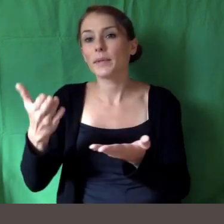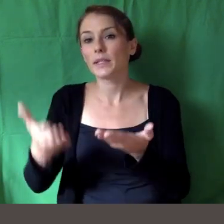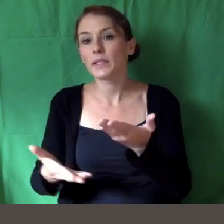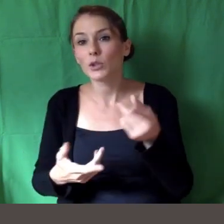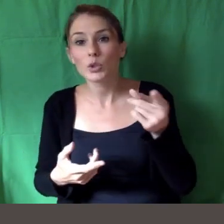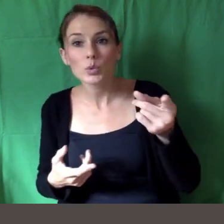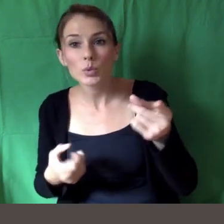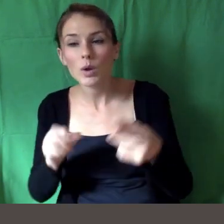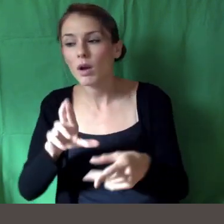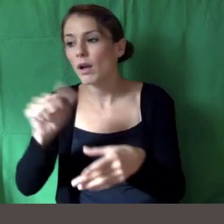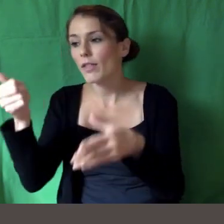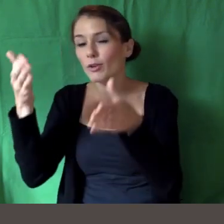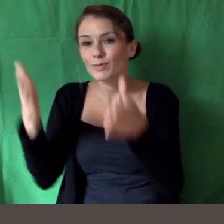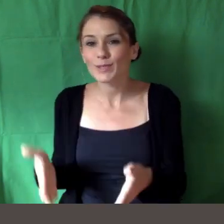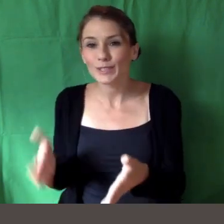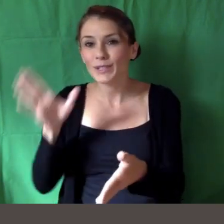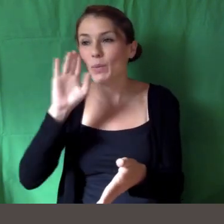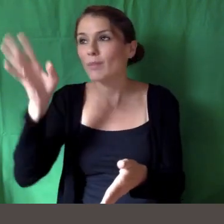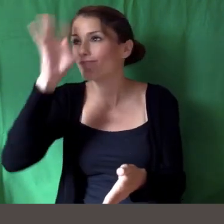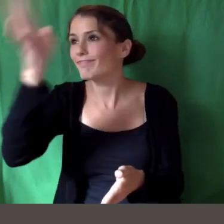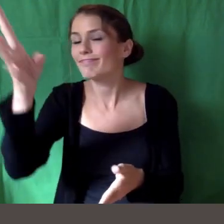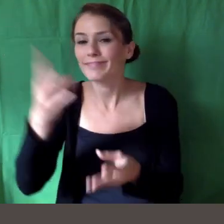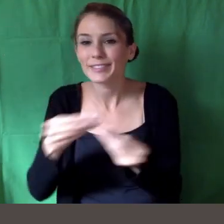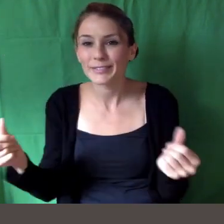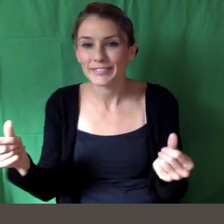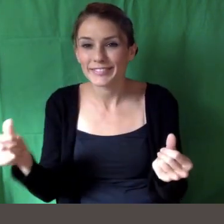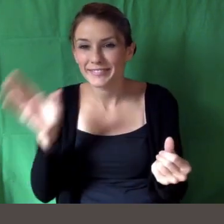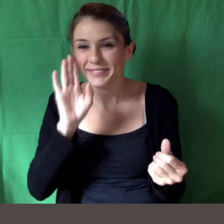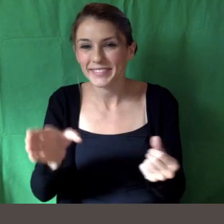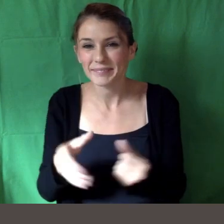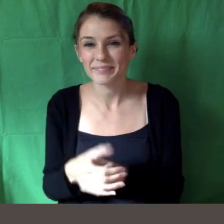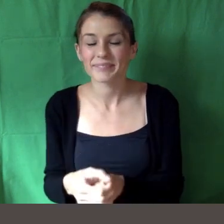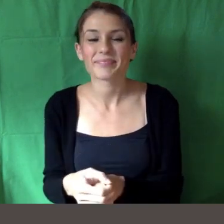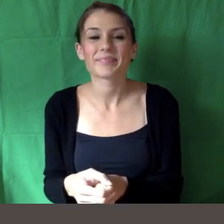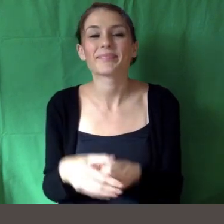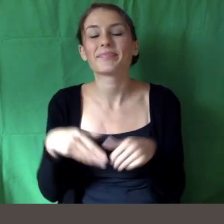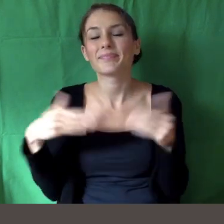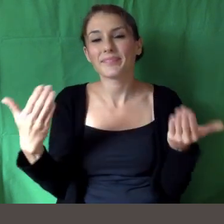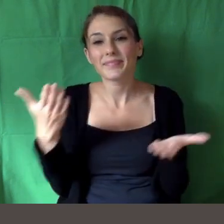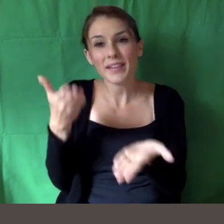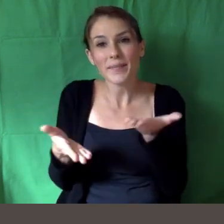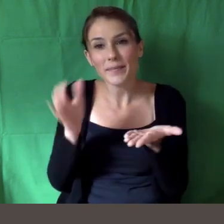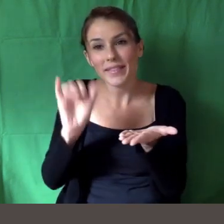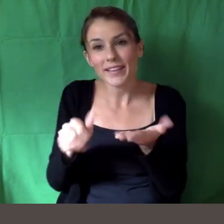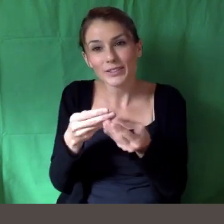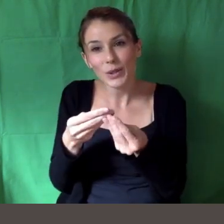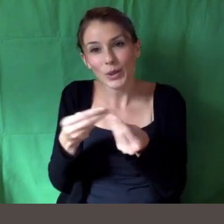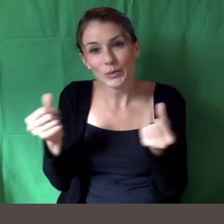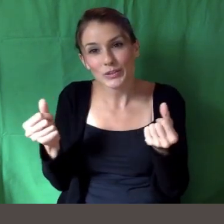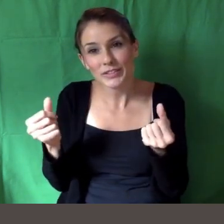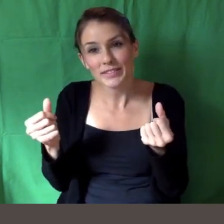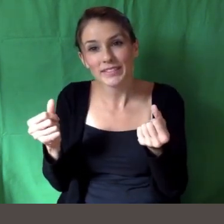someone else will come up with a solution and maybe the solution that's being proposed